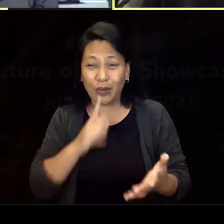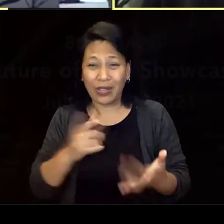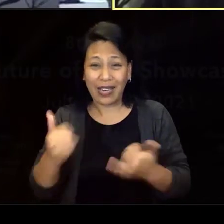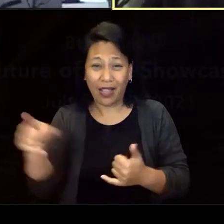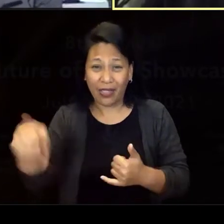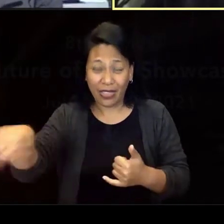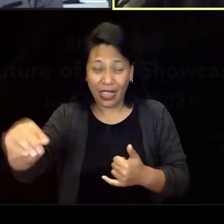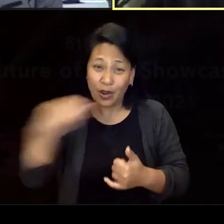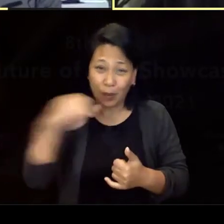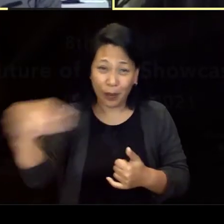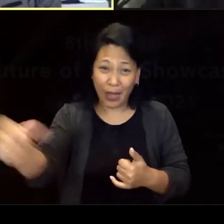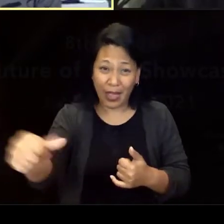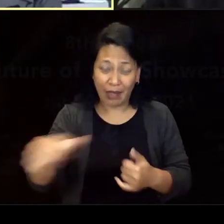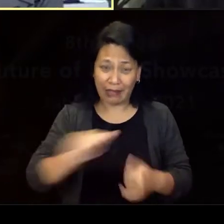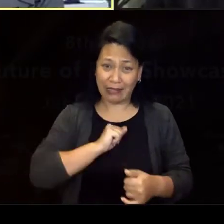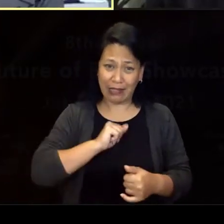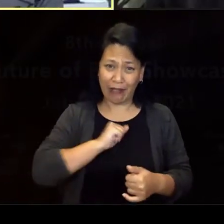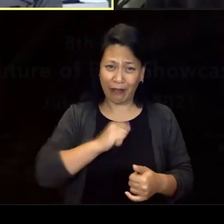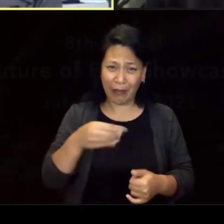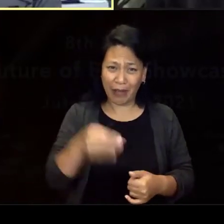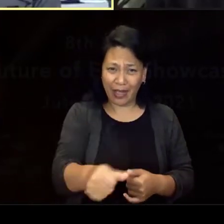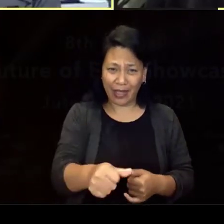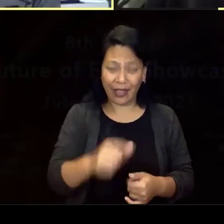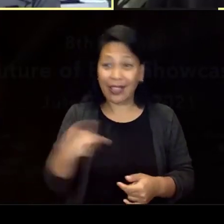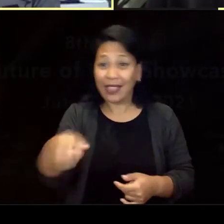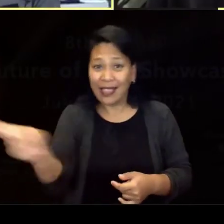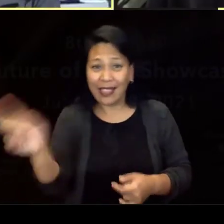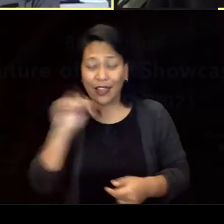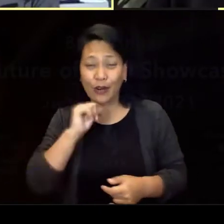Like, no, one's thinking about those things.